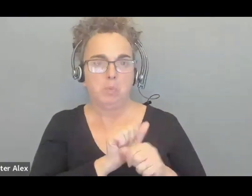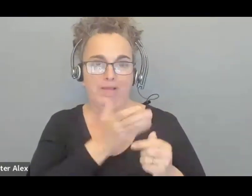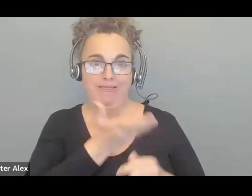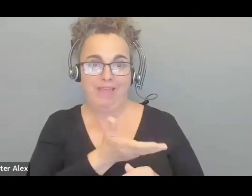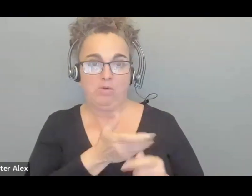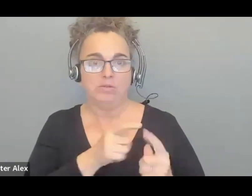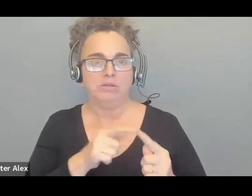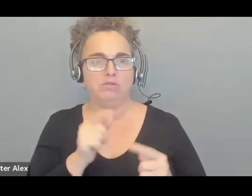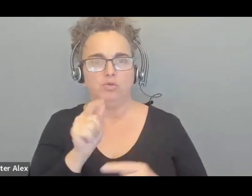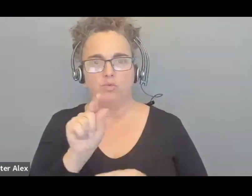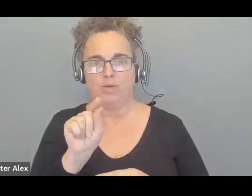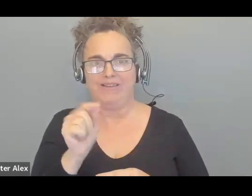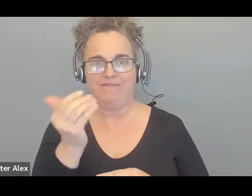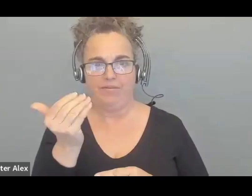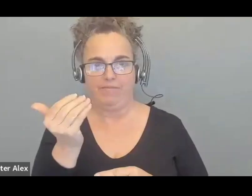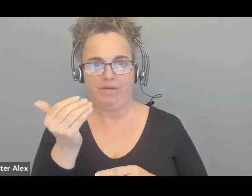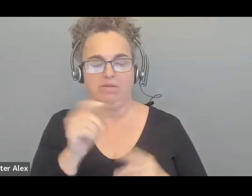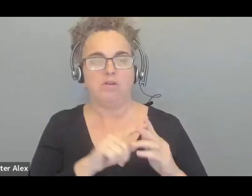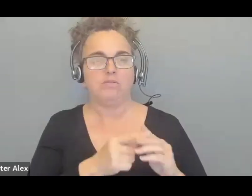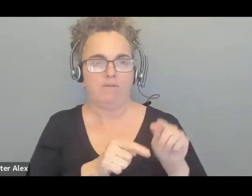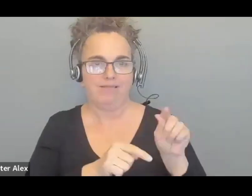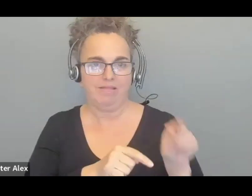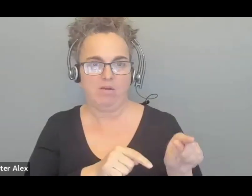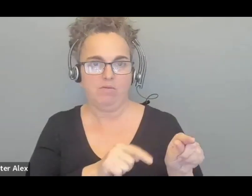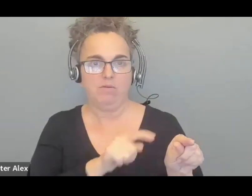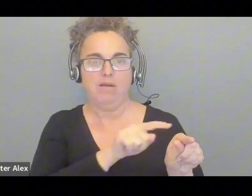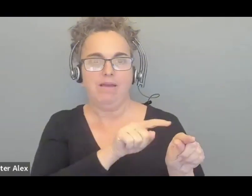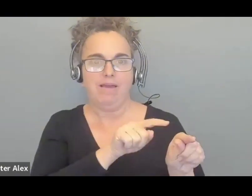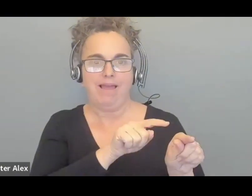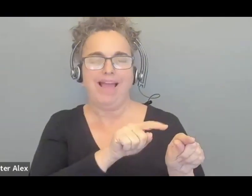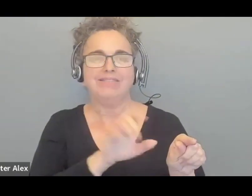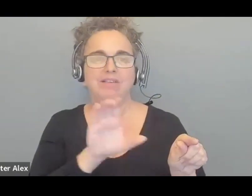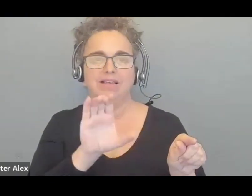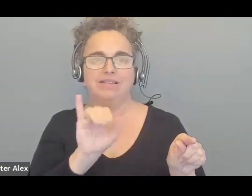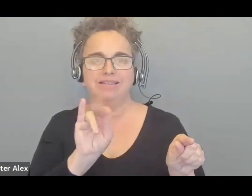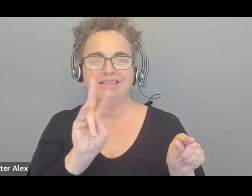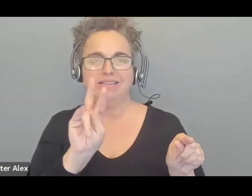I started out there as a civil rights investigator